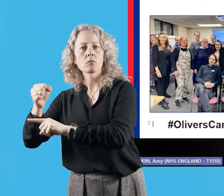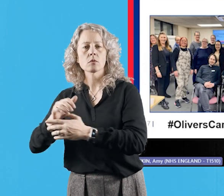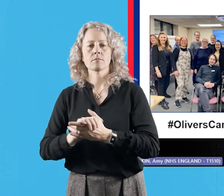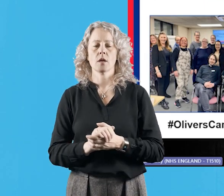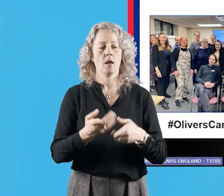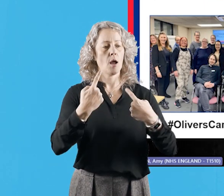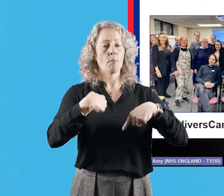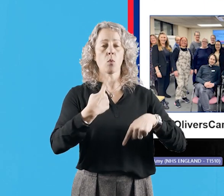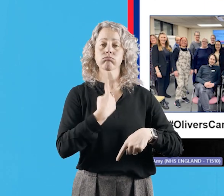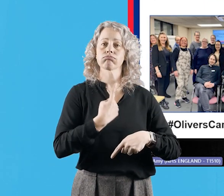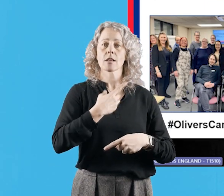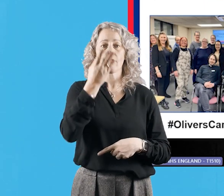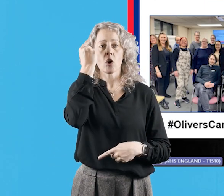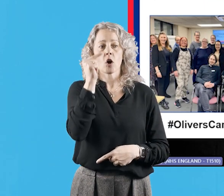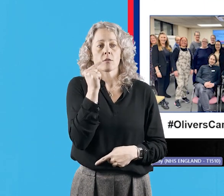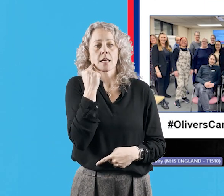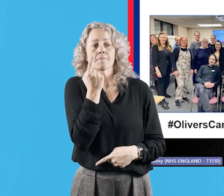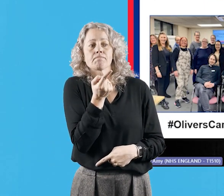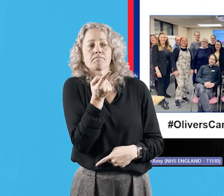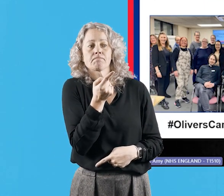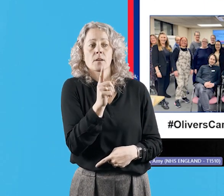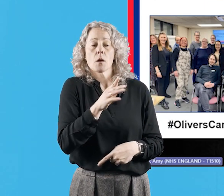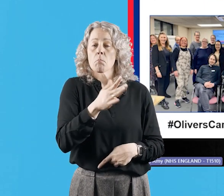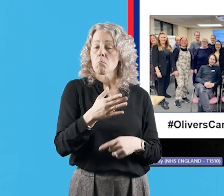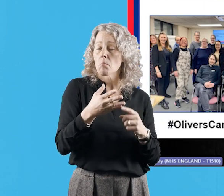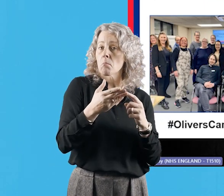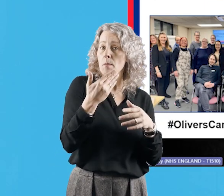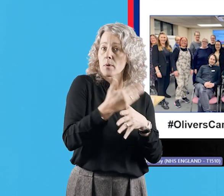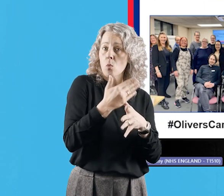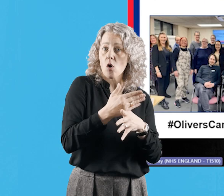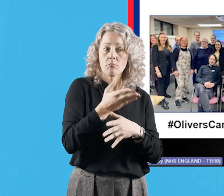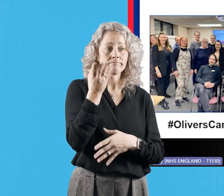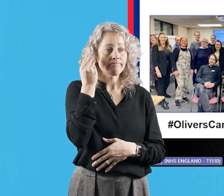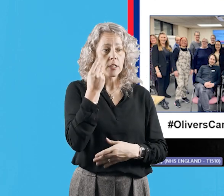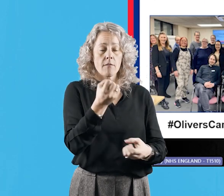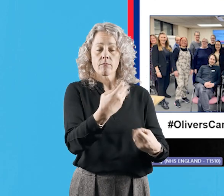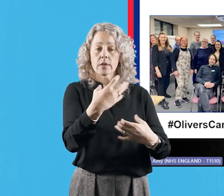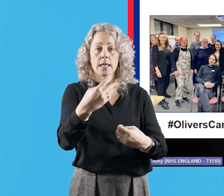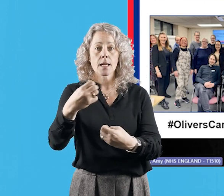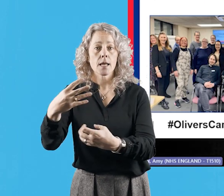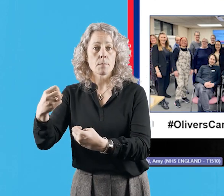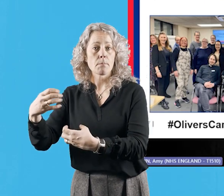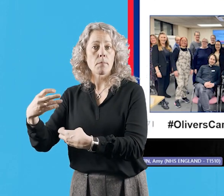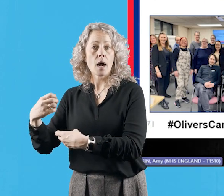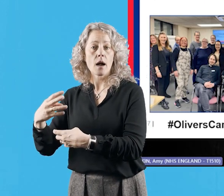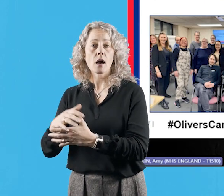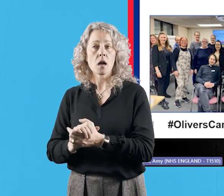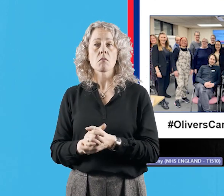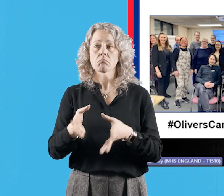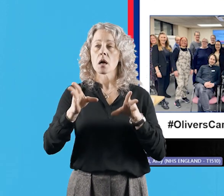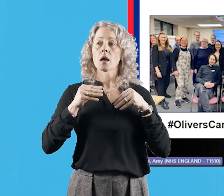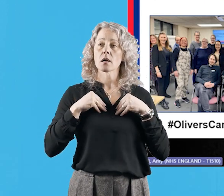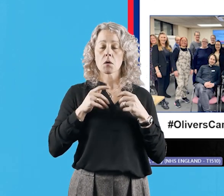learn and think about things that might not work, getting feedback all the time from those that are currently delivering